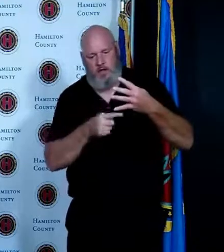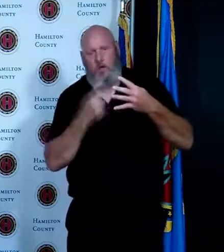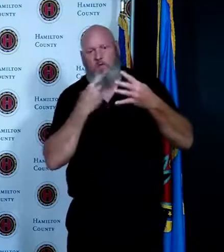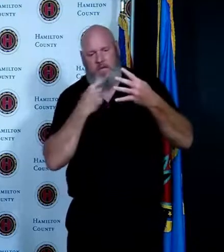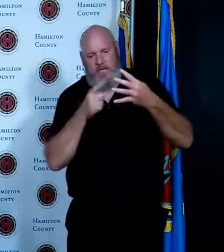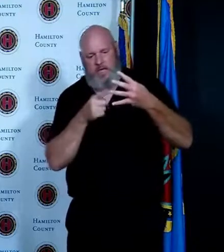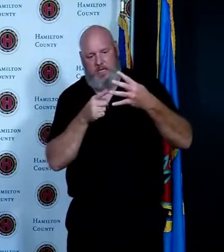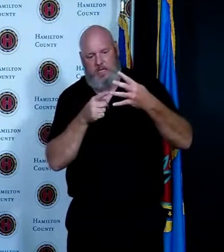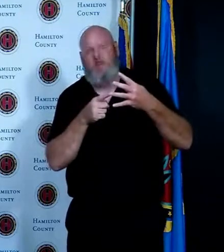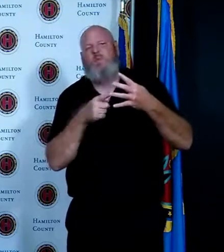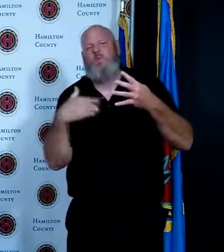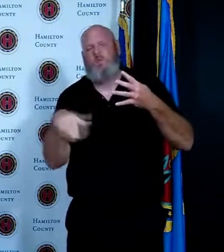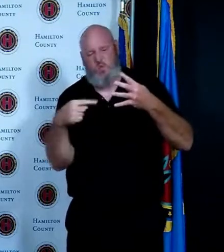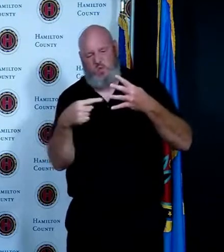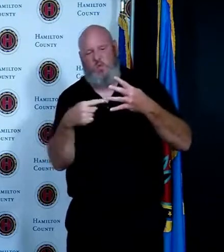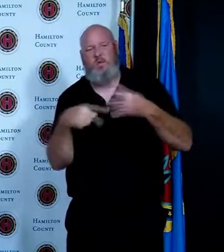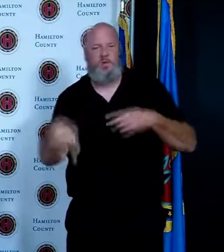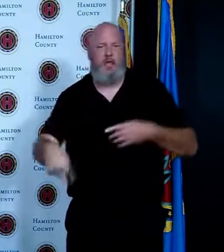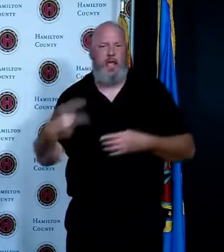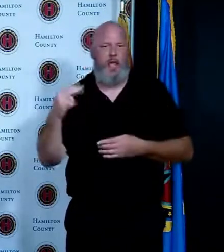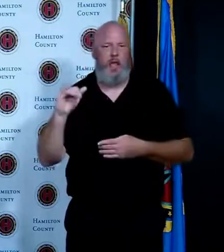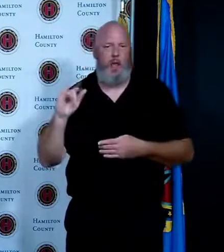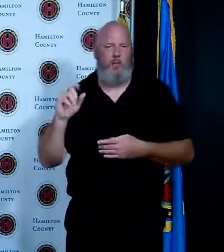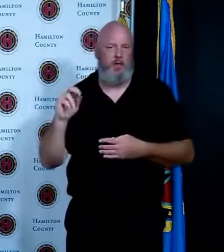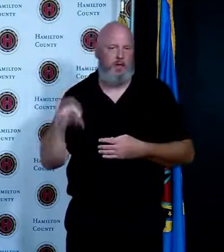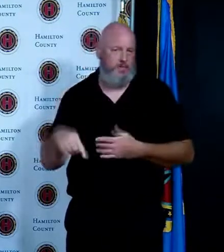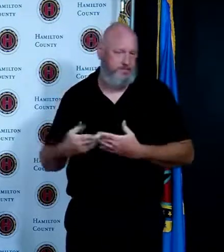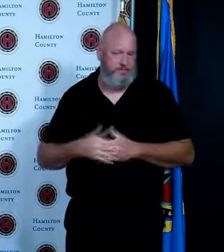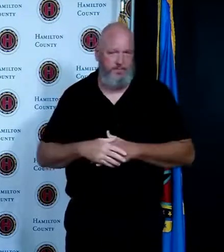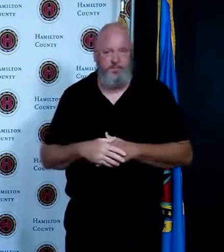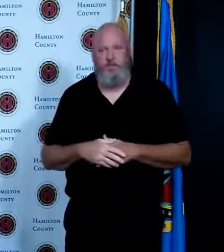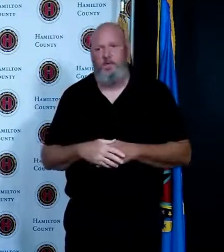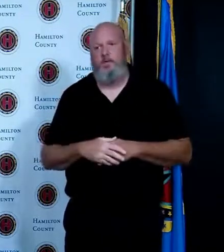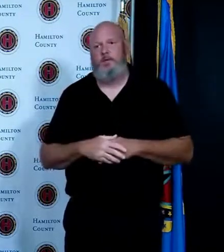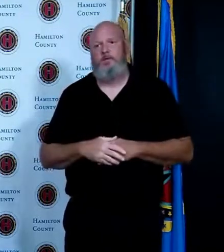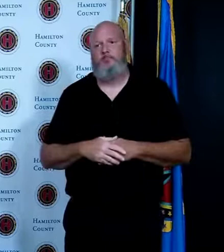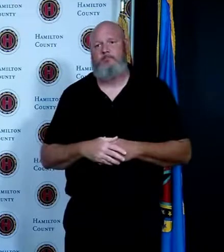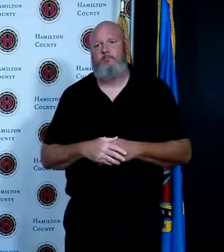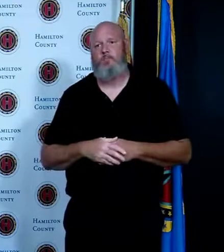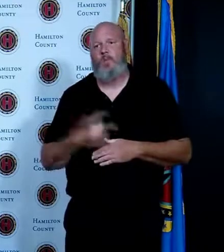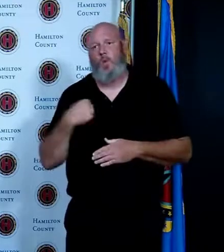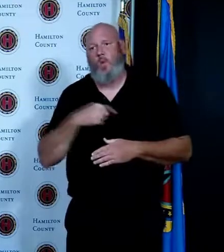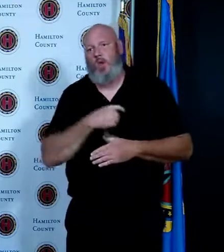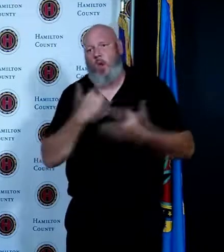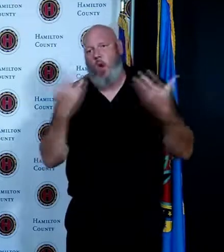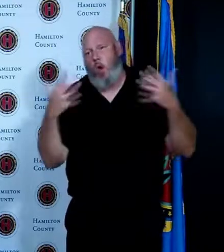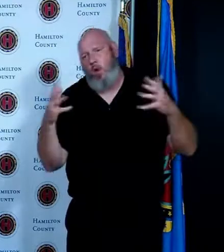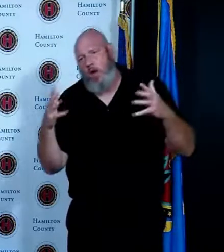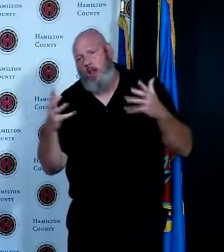will tell you I know that he didn't take this lightly I you know we've all been on the phone with the governor he's had many conversations with the Health